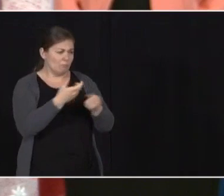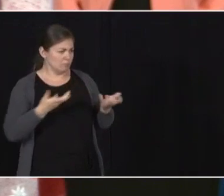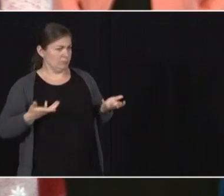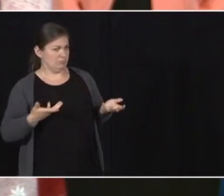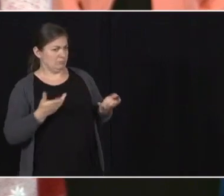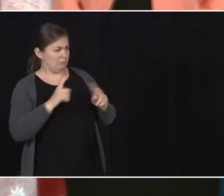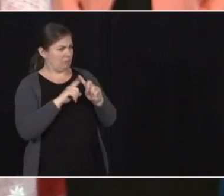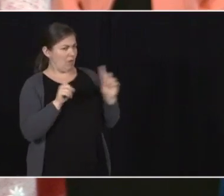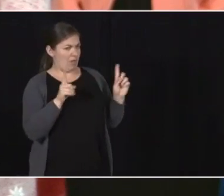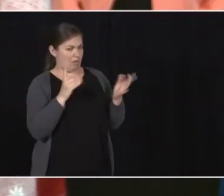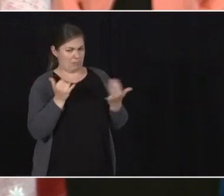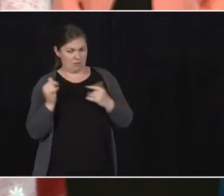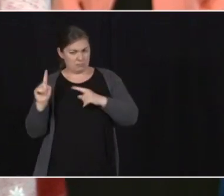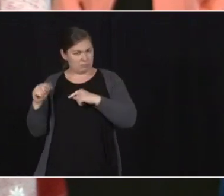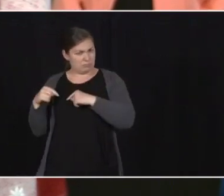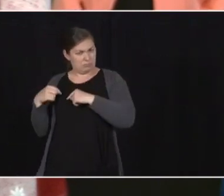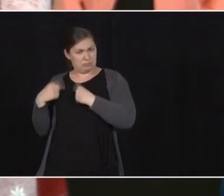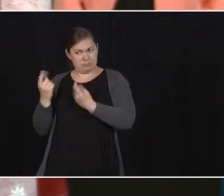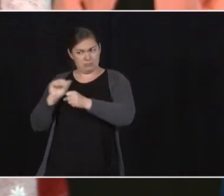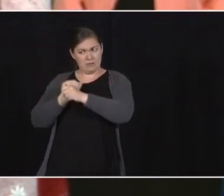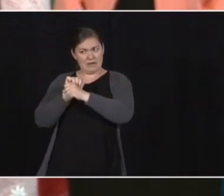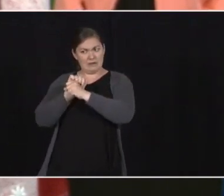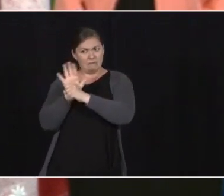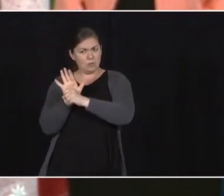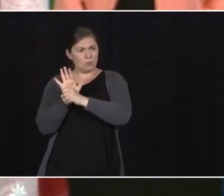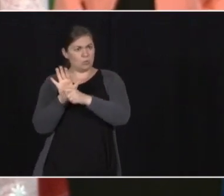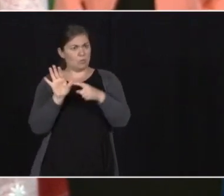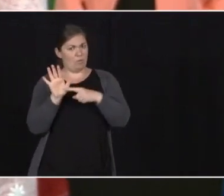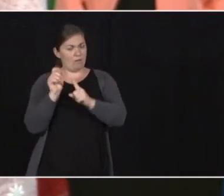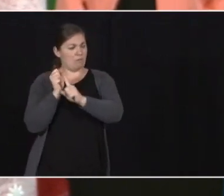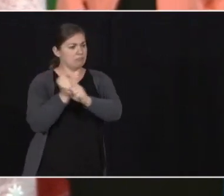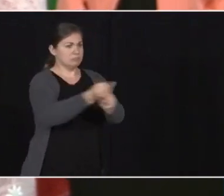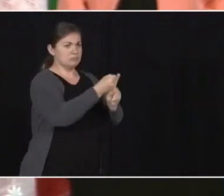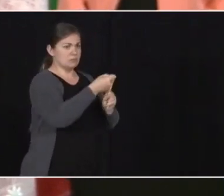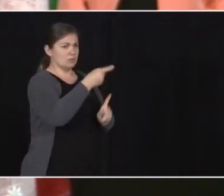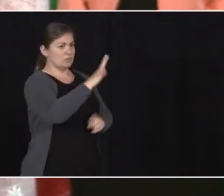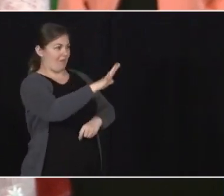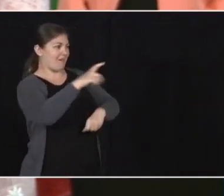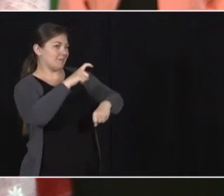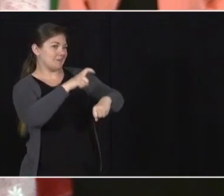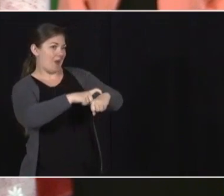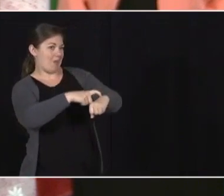that contributed to the current situation but all of this that happened during COVID-19 has happened under your watch.